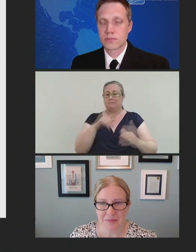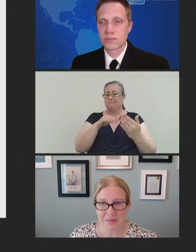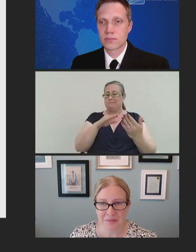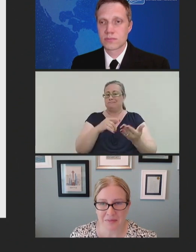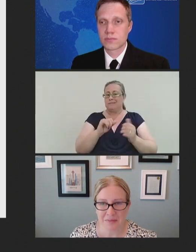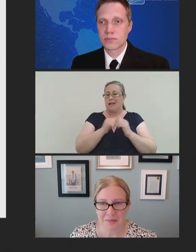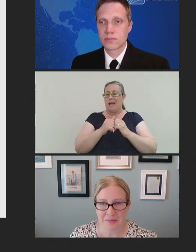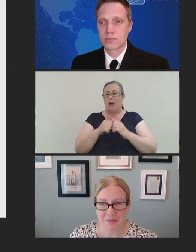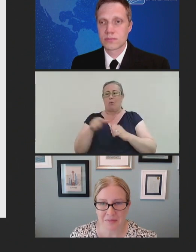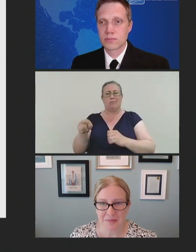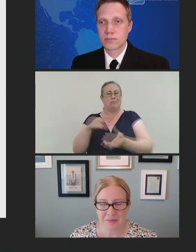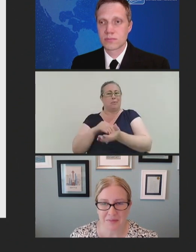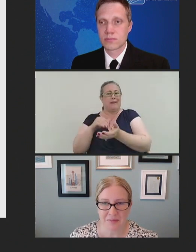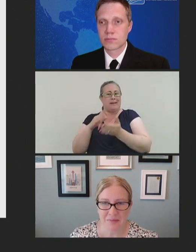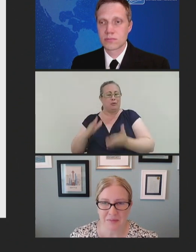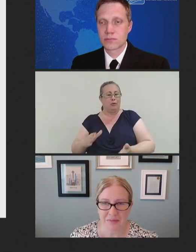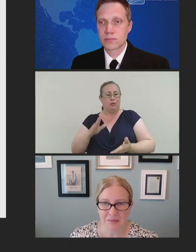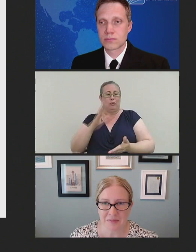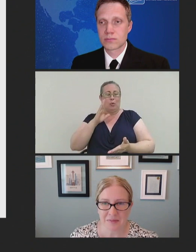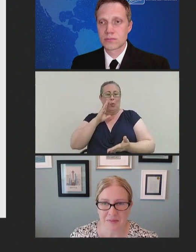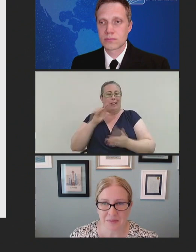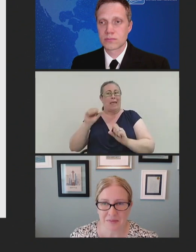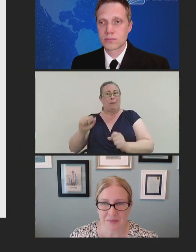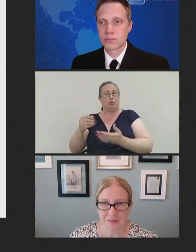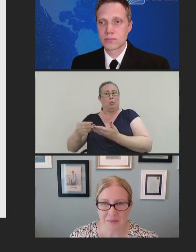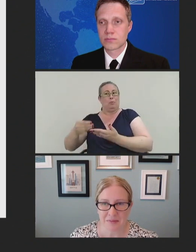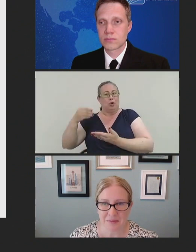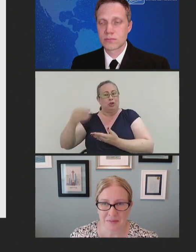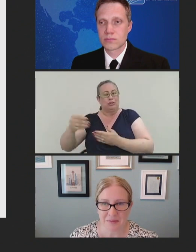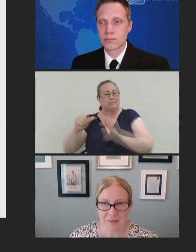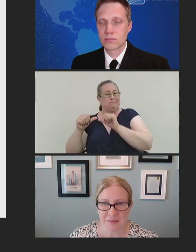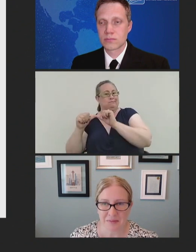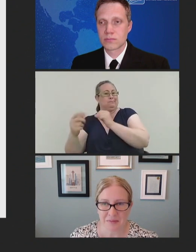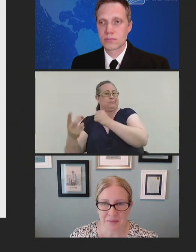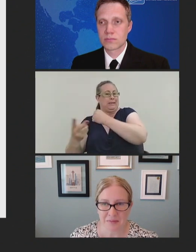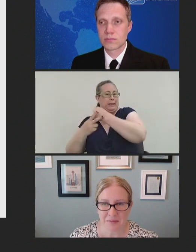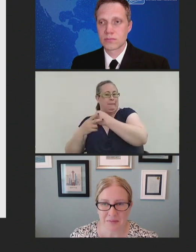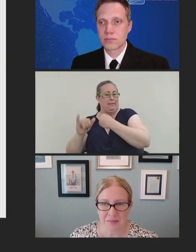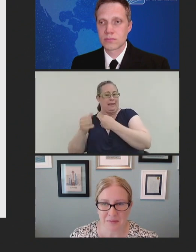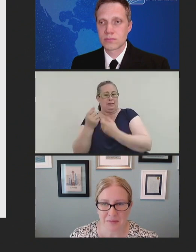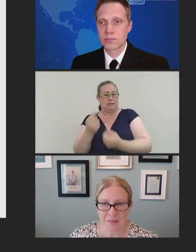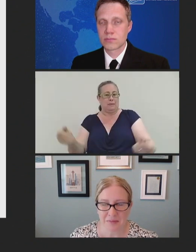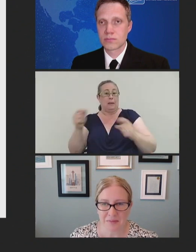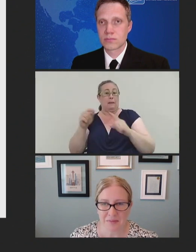going to be able to purchase and maintain that supply and not go out of business? So,